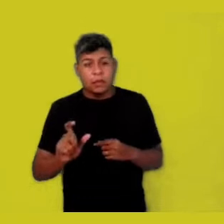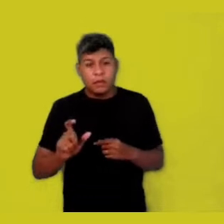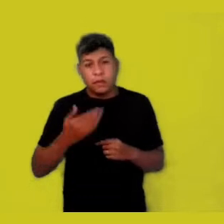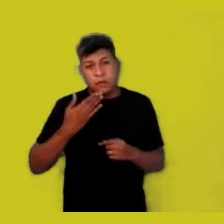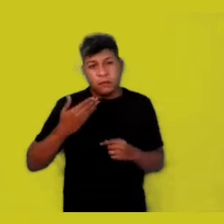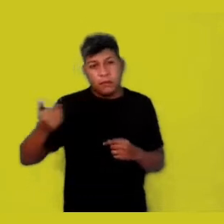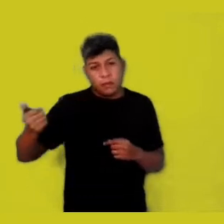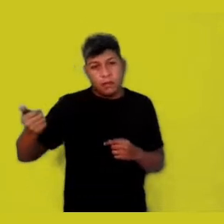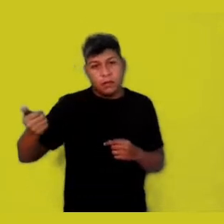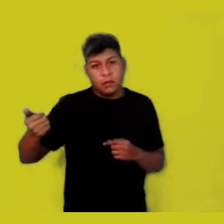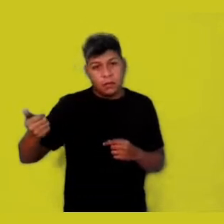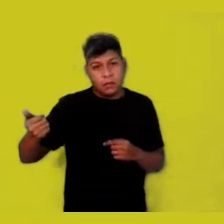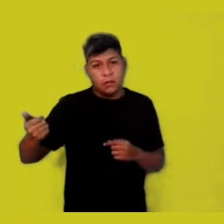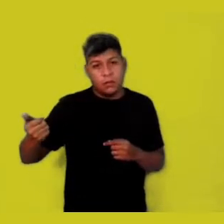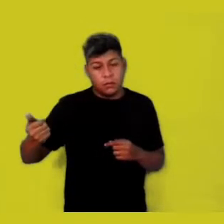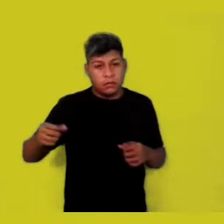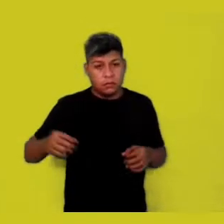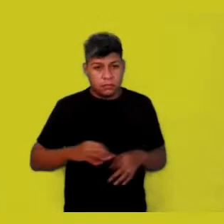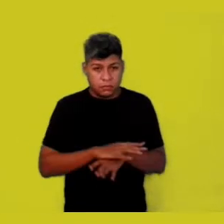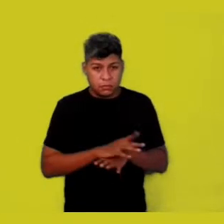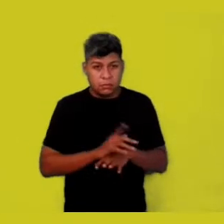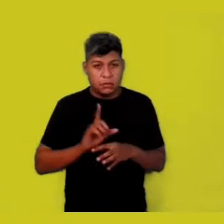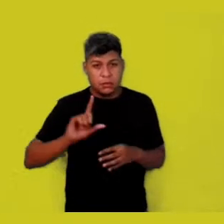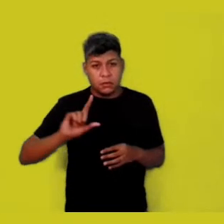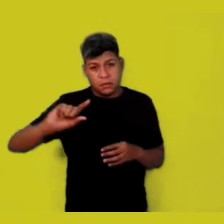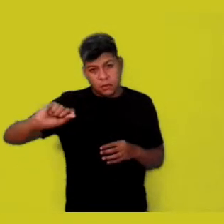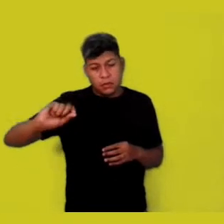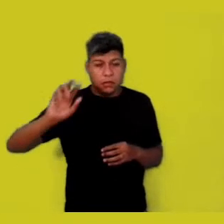To finish. -To finish and leave a memory